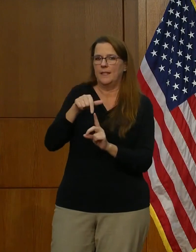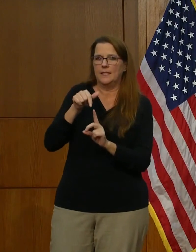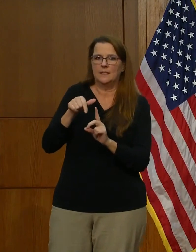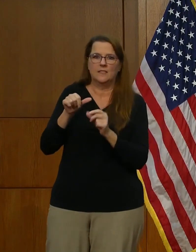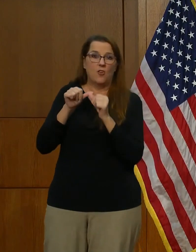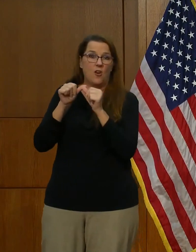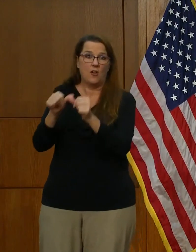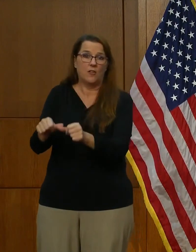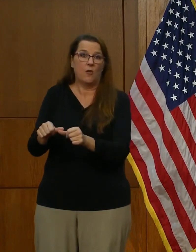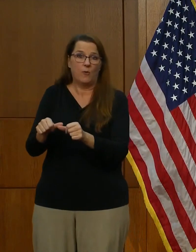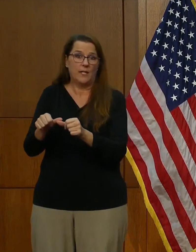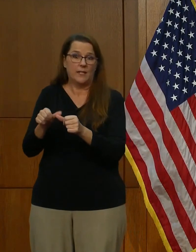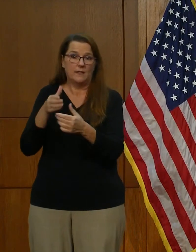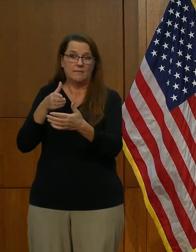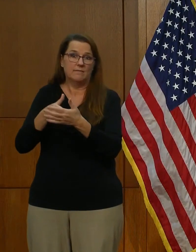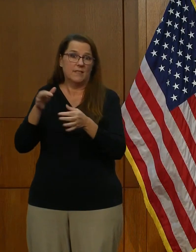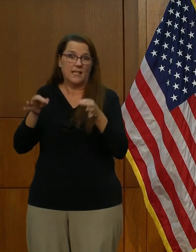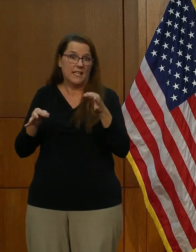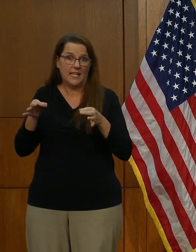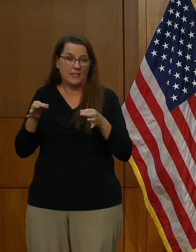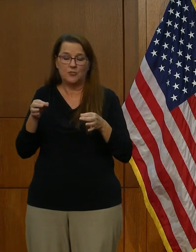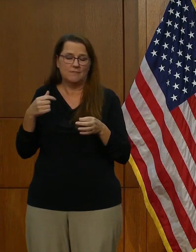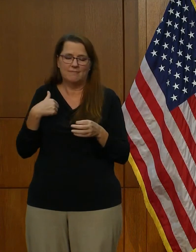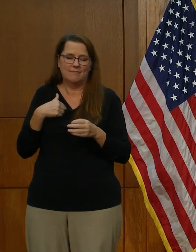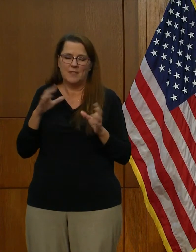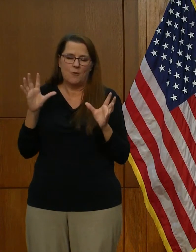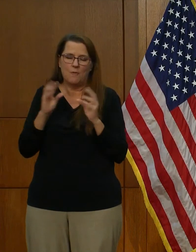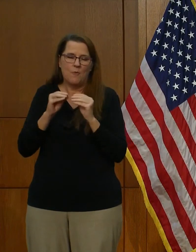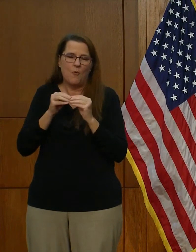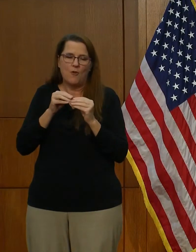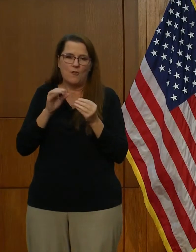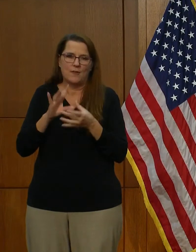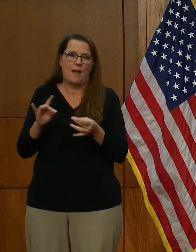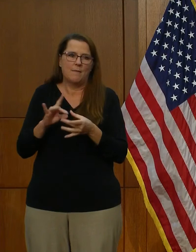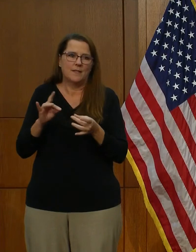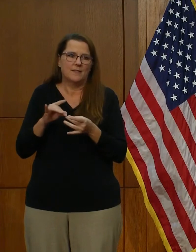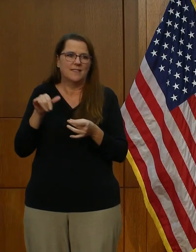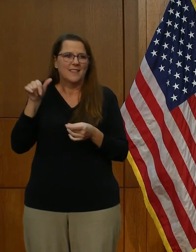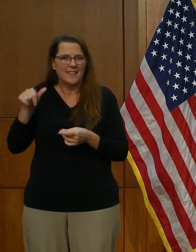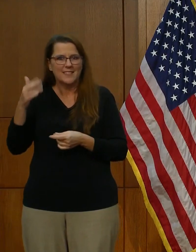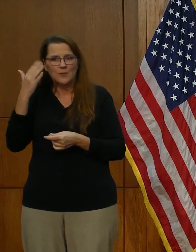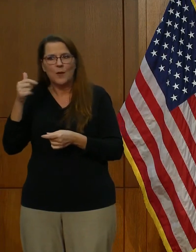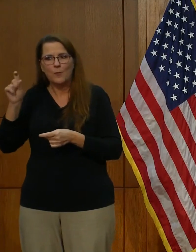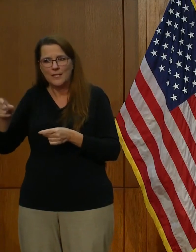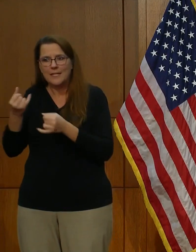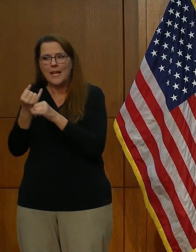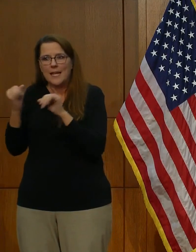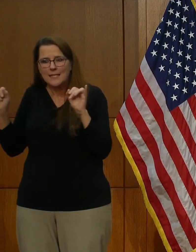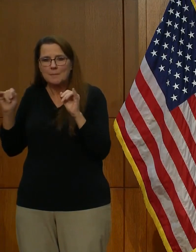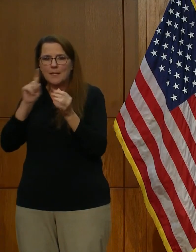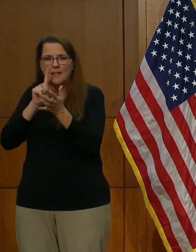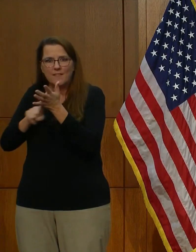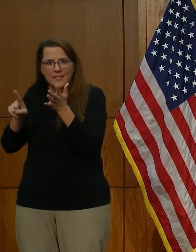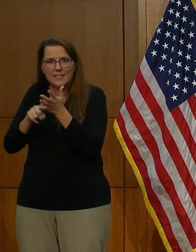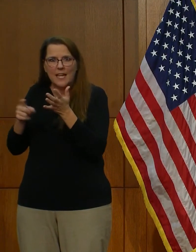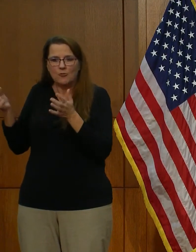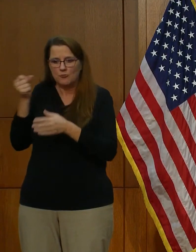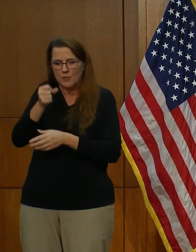AND A ZX. WE SAID EARLIER. THIS IS PENDING. OUR ONGOING LITIGATION. I'M NOT GONNA HAVE